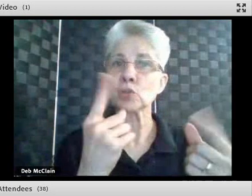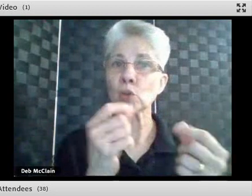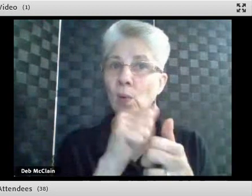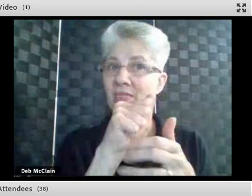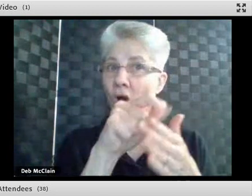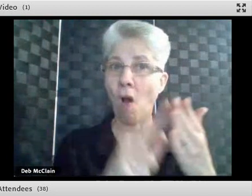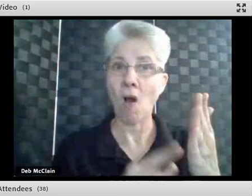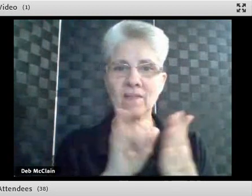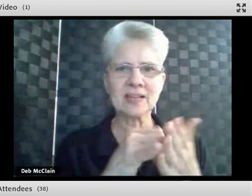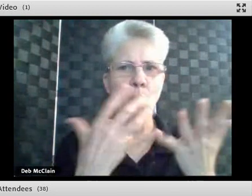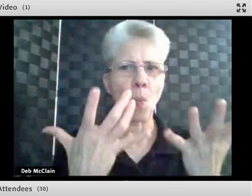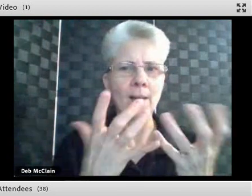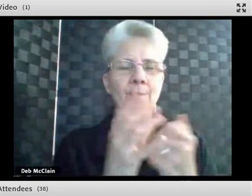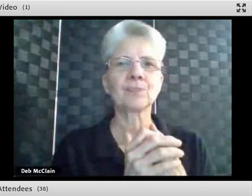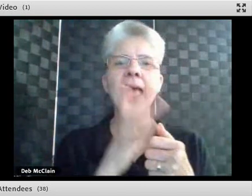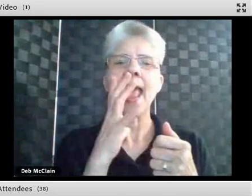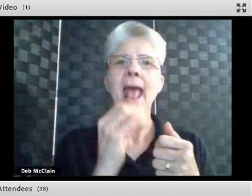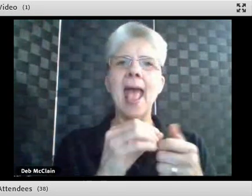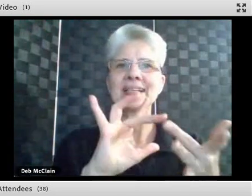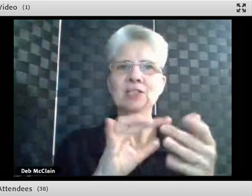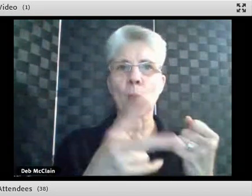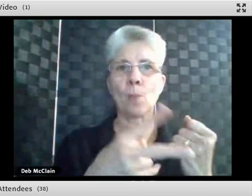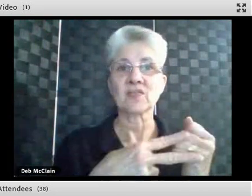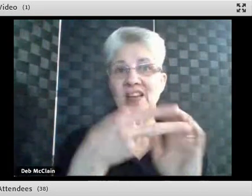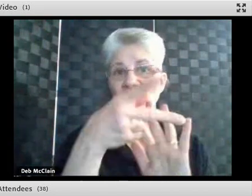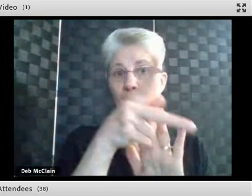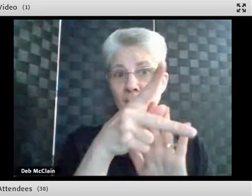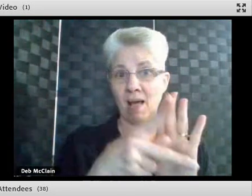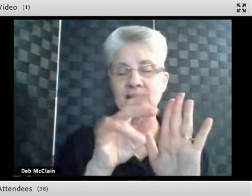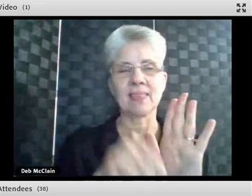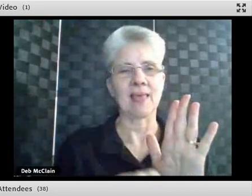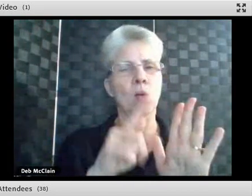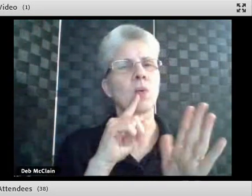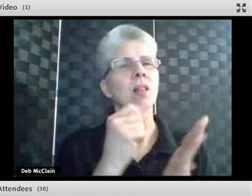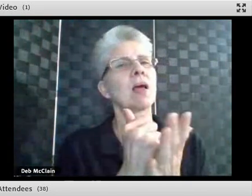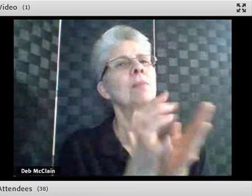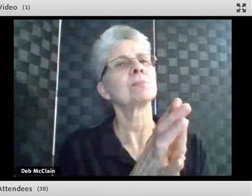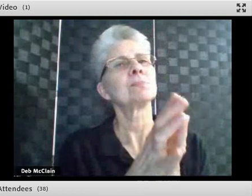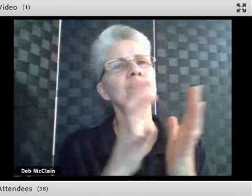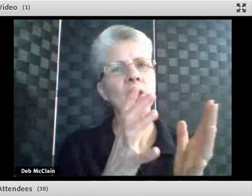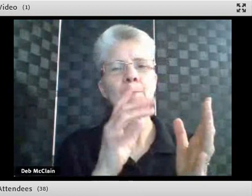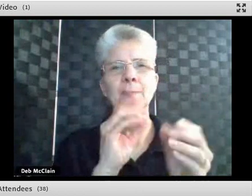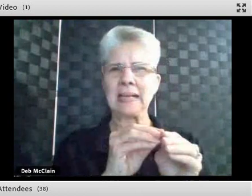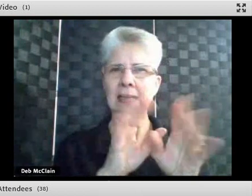with all of this? And a digital preservation policy is going to help be very clear to both you